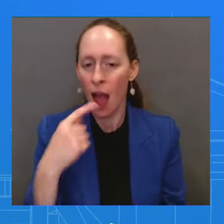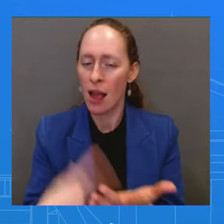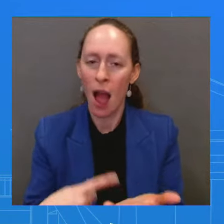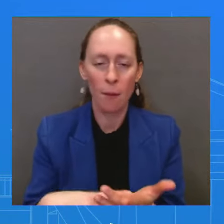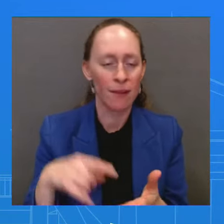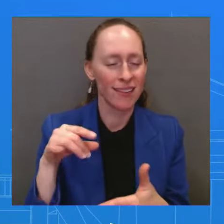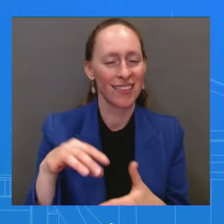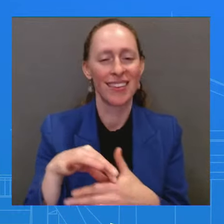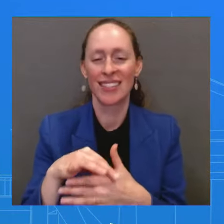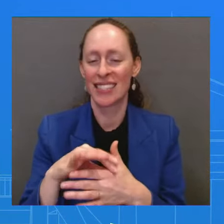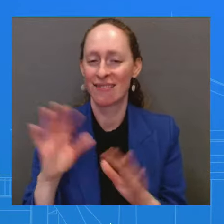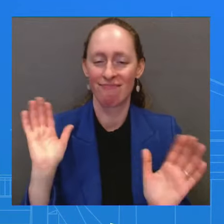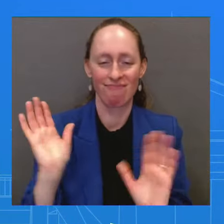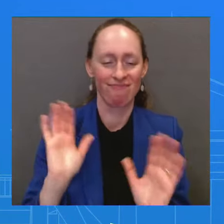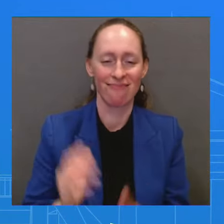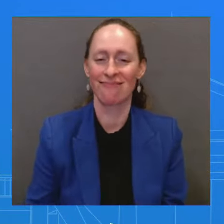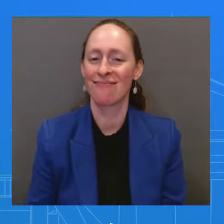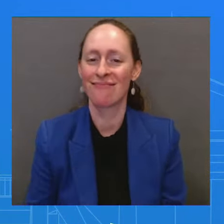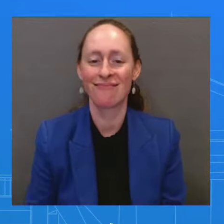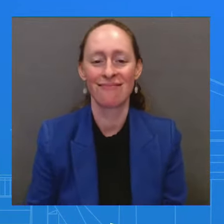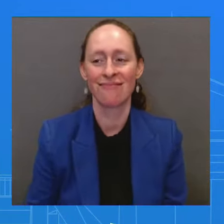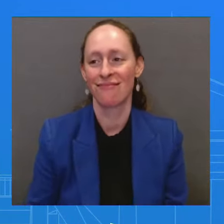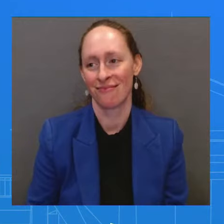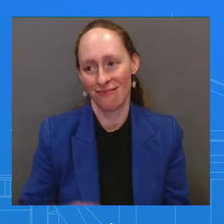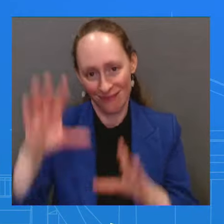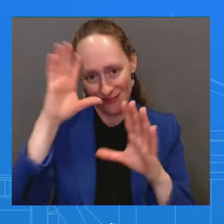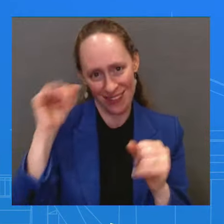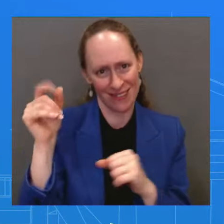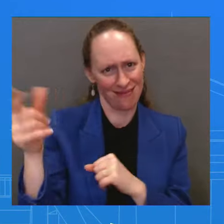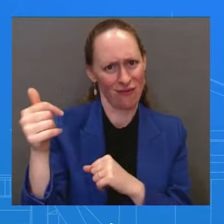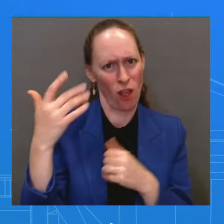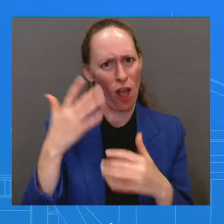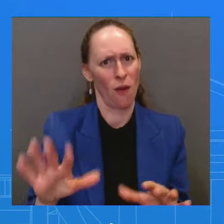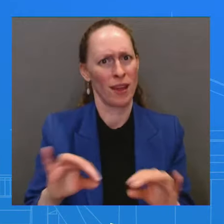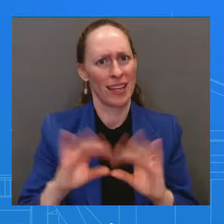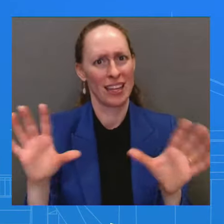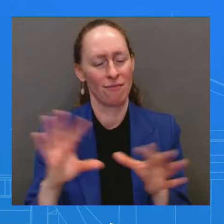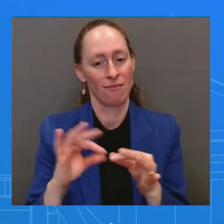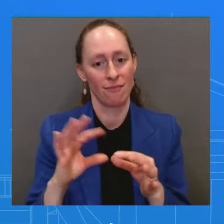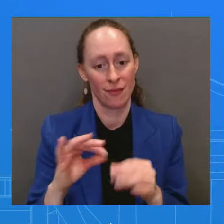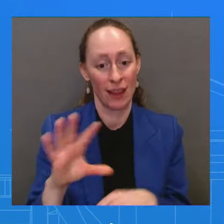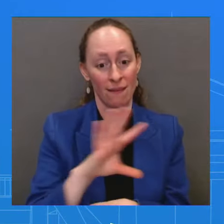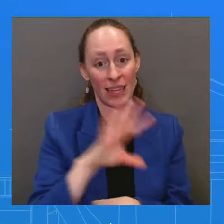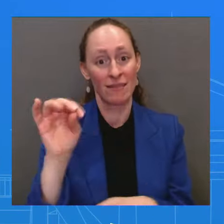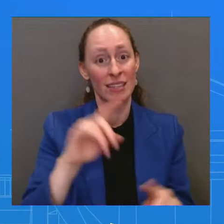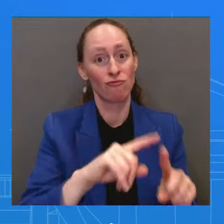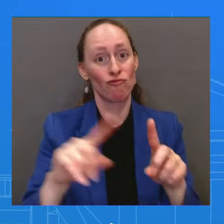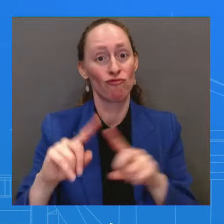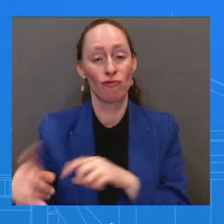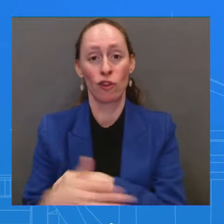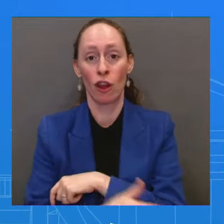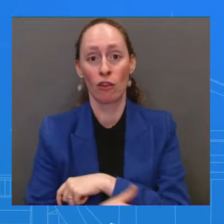He said that he was able to bring 50 nations together to show the commitment to Ukraine